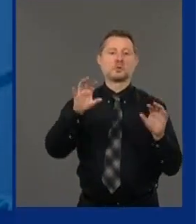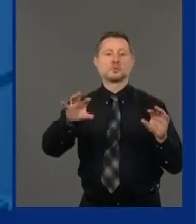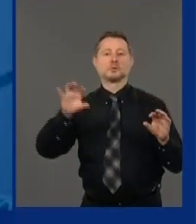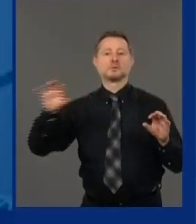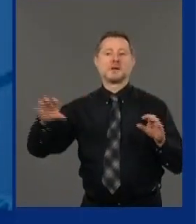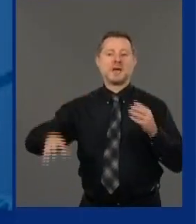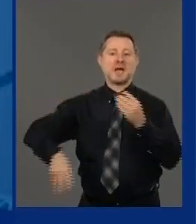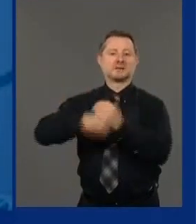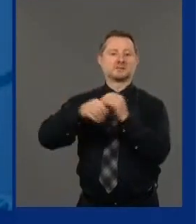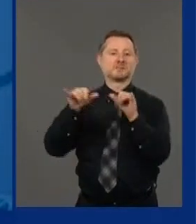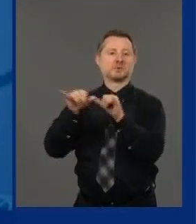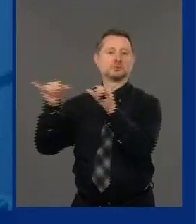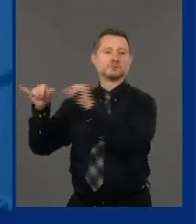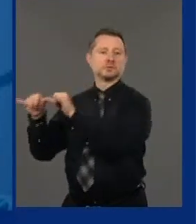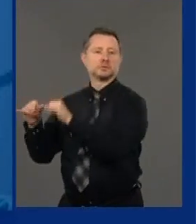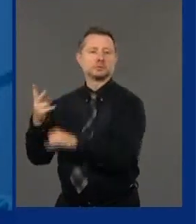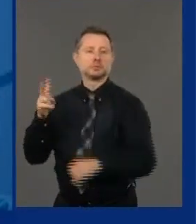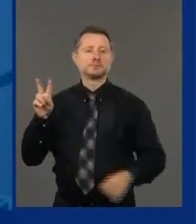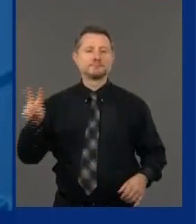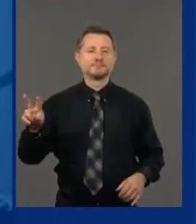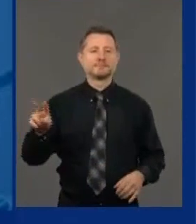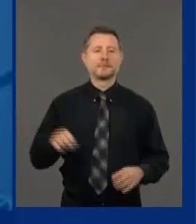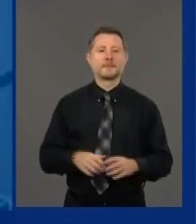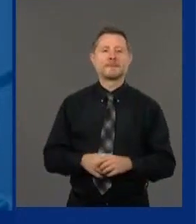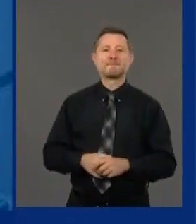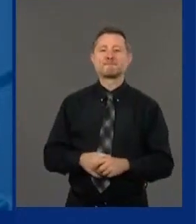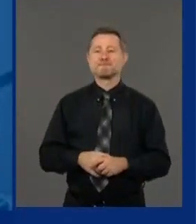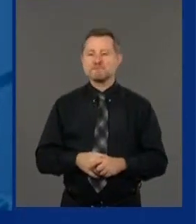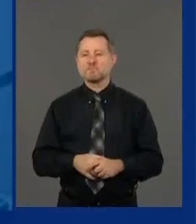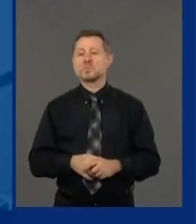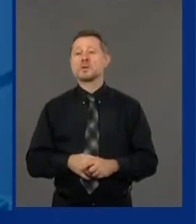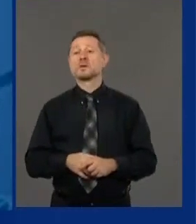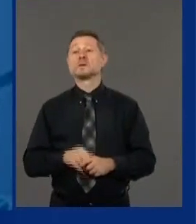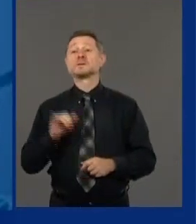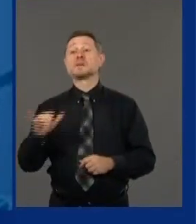THE REOPENING VALVE AND WE TALK ABOUT MONITORING IT ALL ALONG.